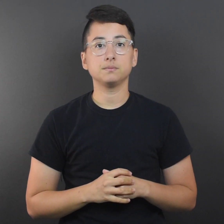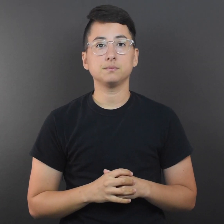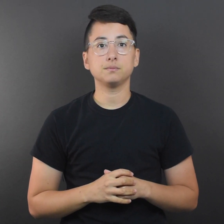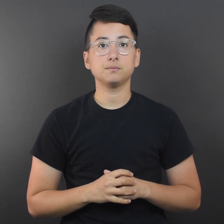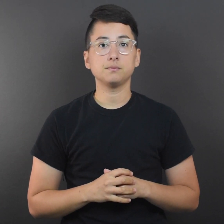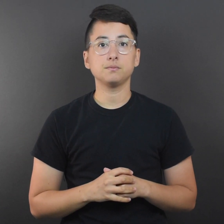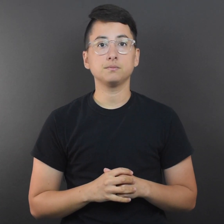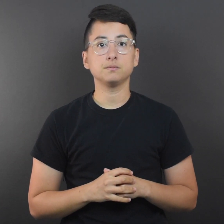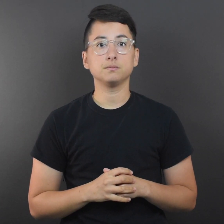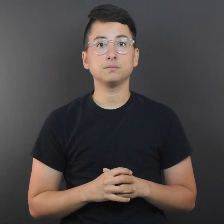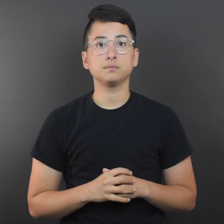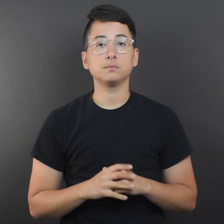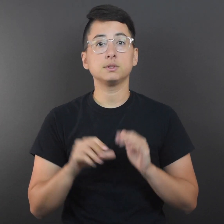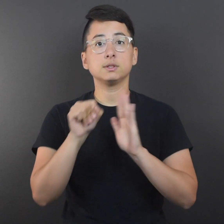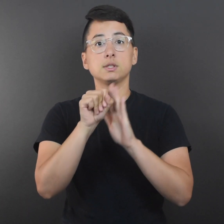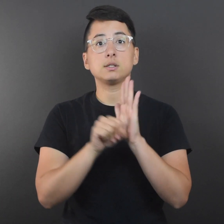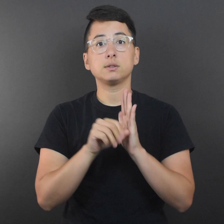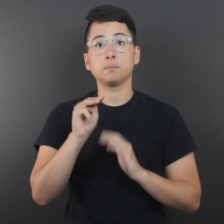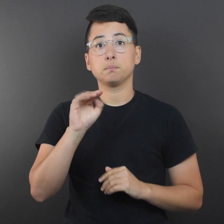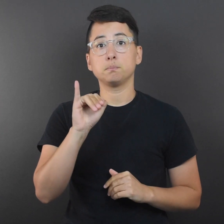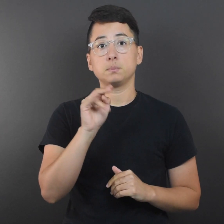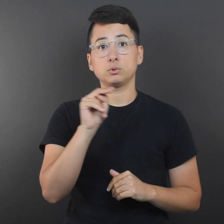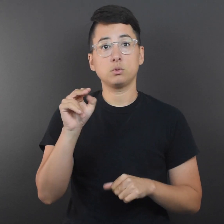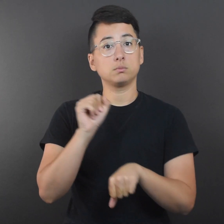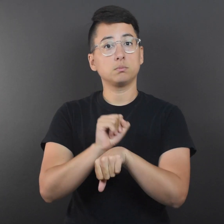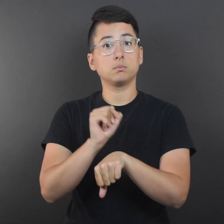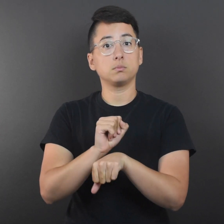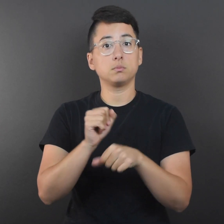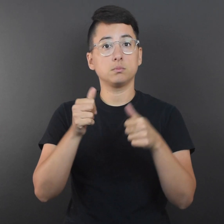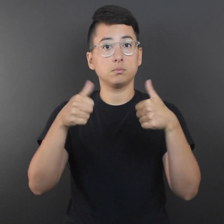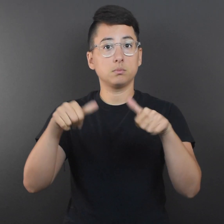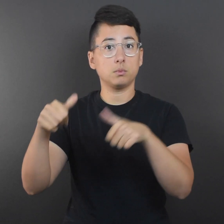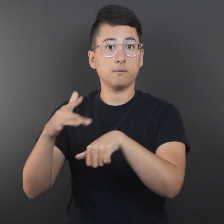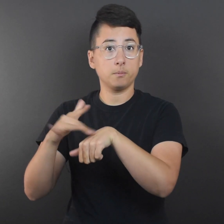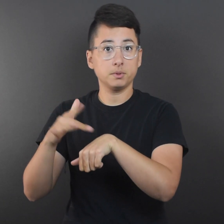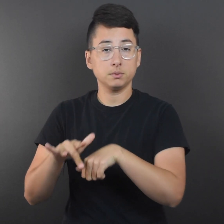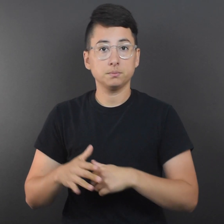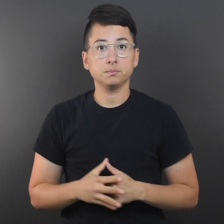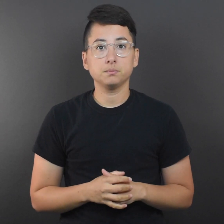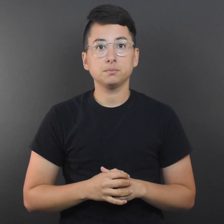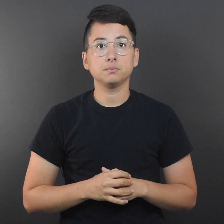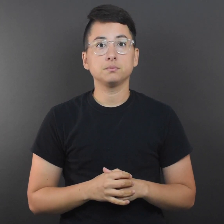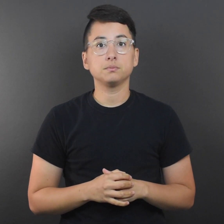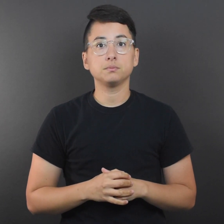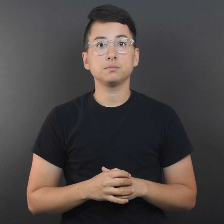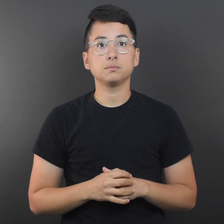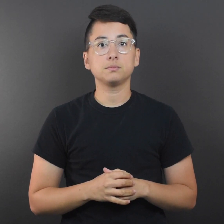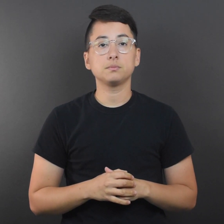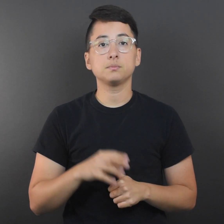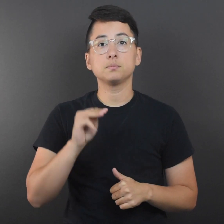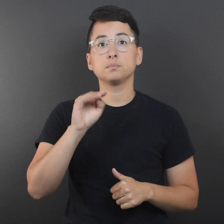to learn more about this project. State of Minnesota Job Postings